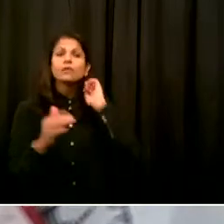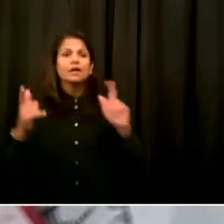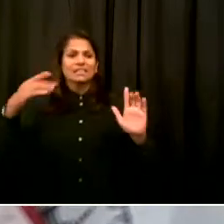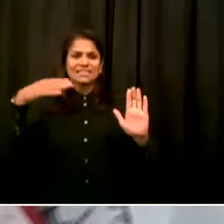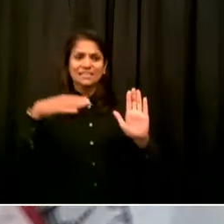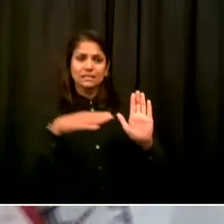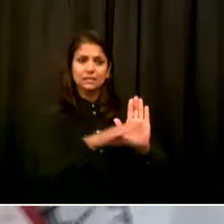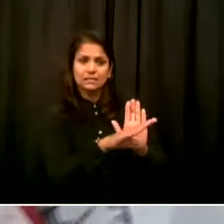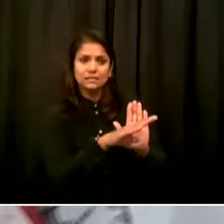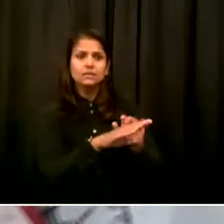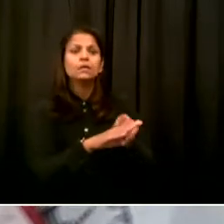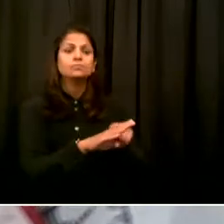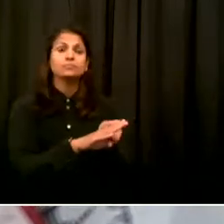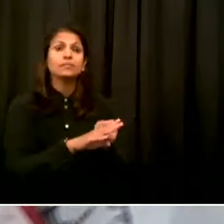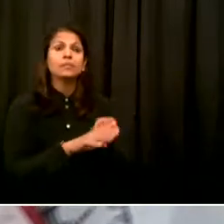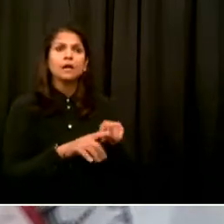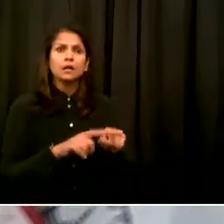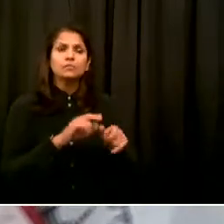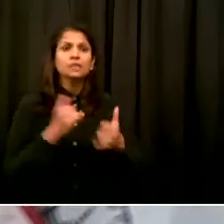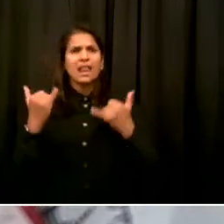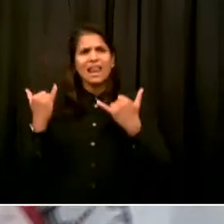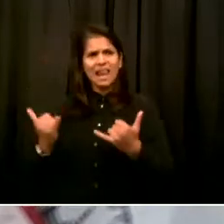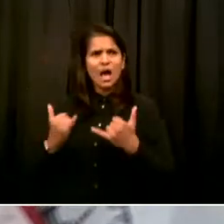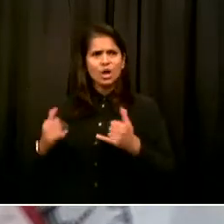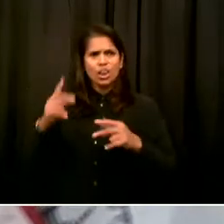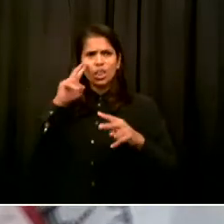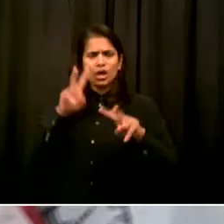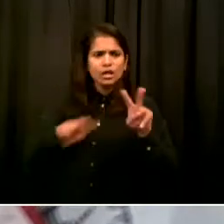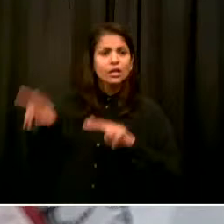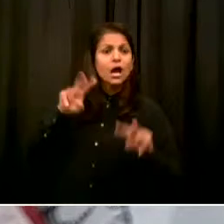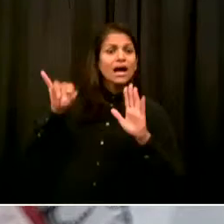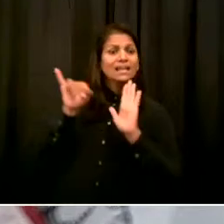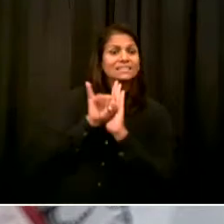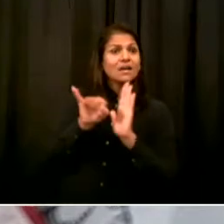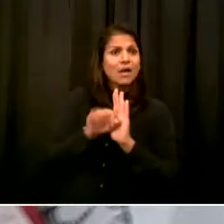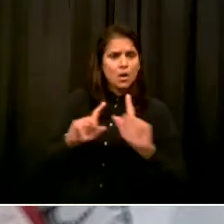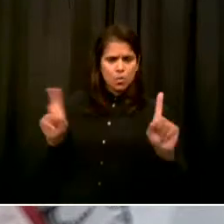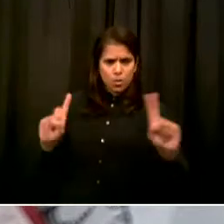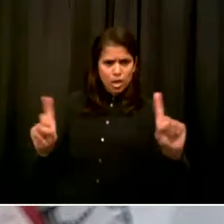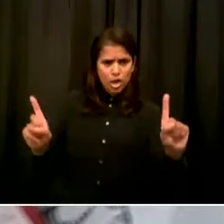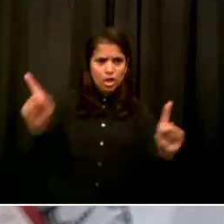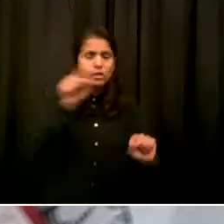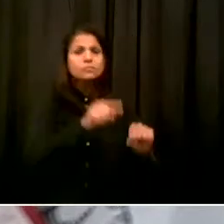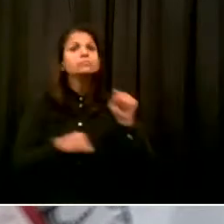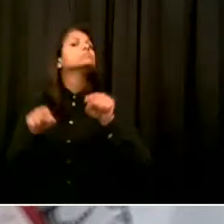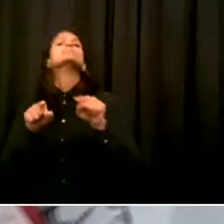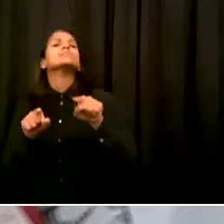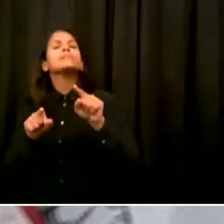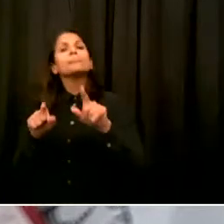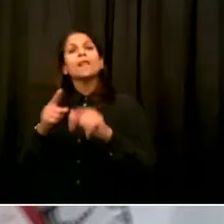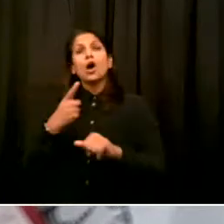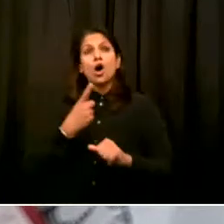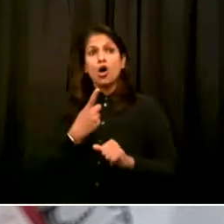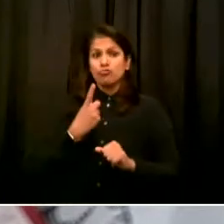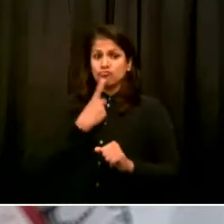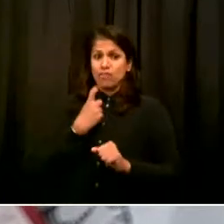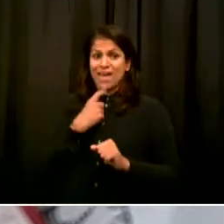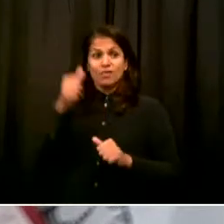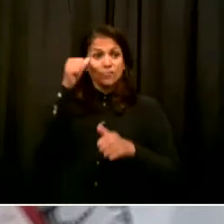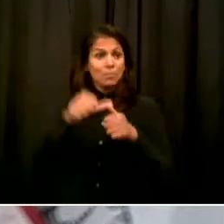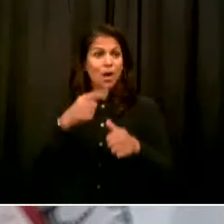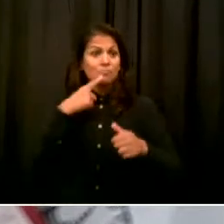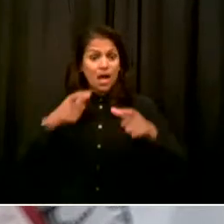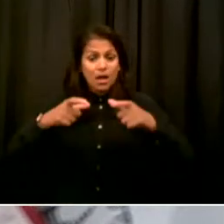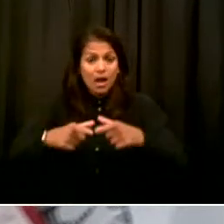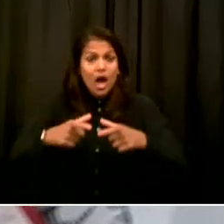PARTICULARLY IN QUQUENESS. THER